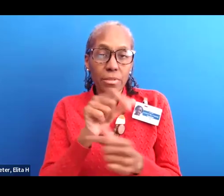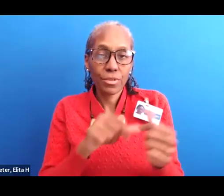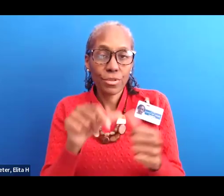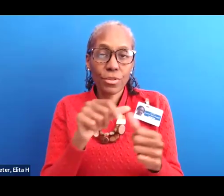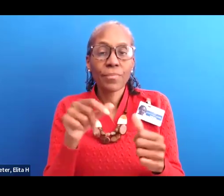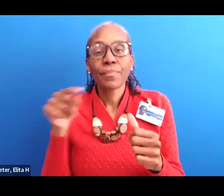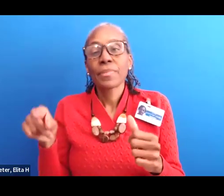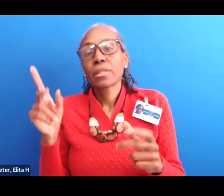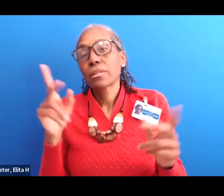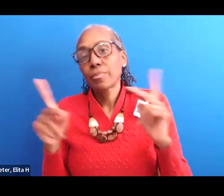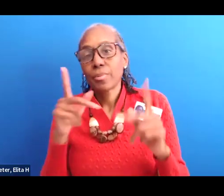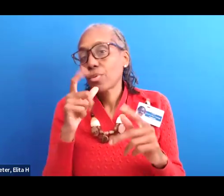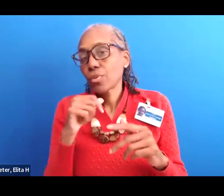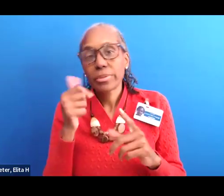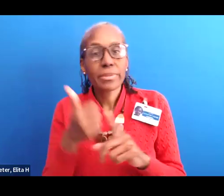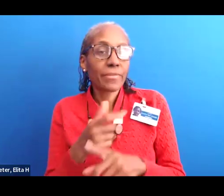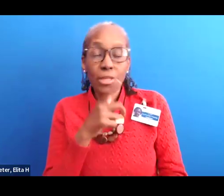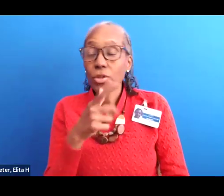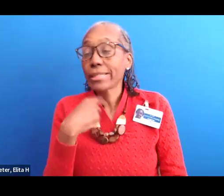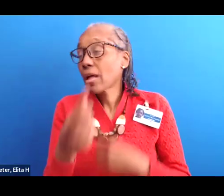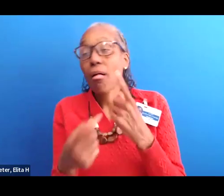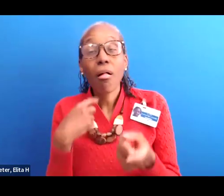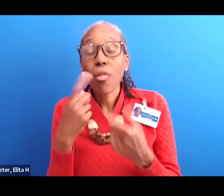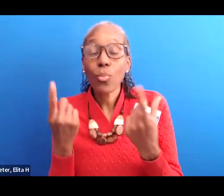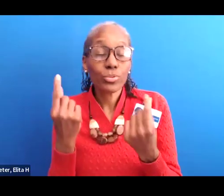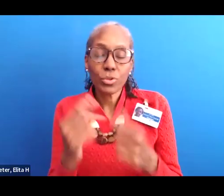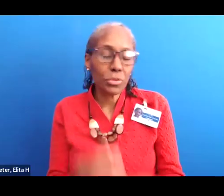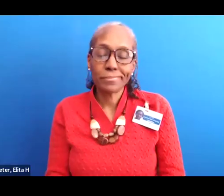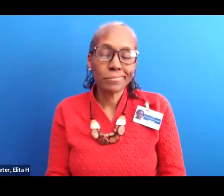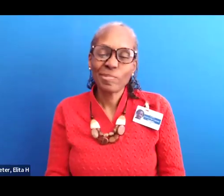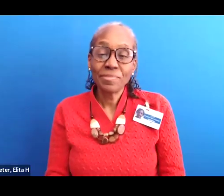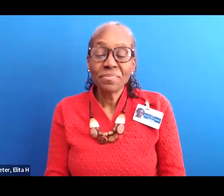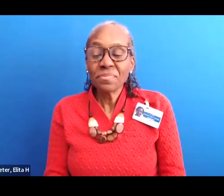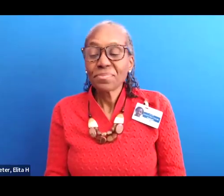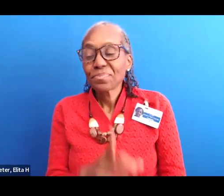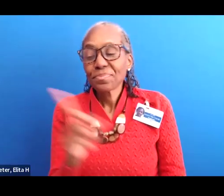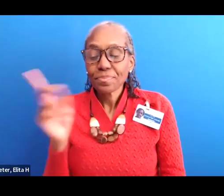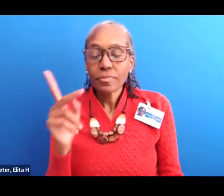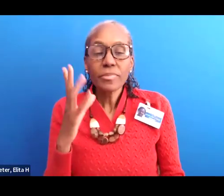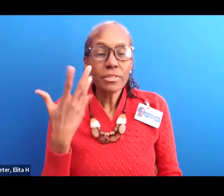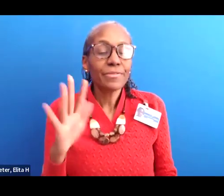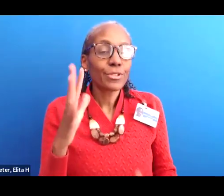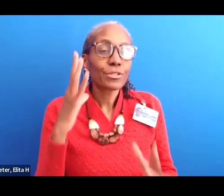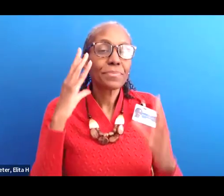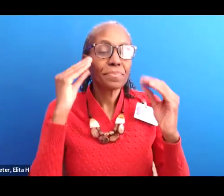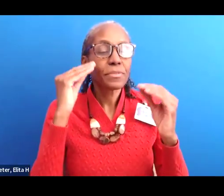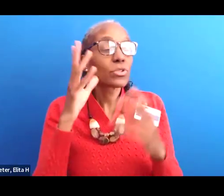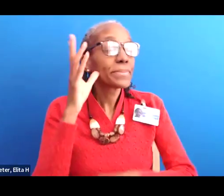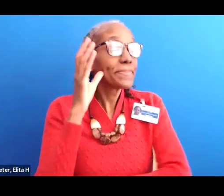But these are people who are not going to tell you what to do. These are people who have been educated to listen to you,